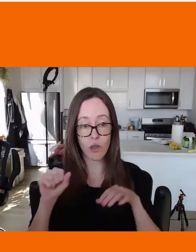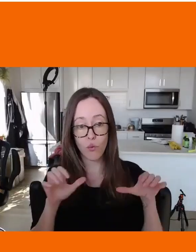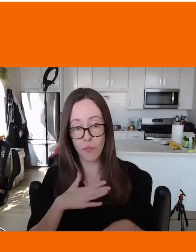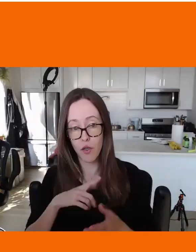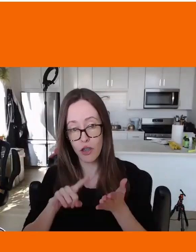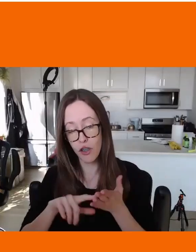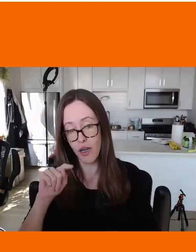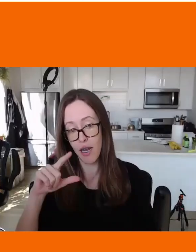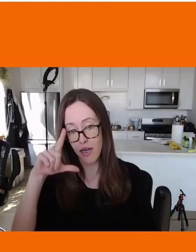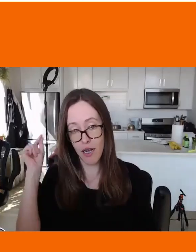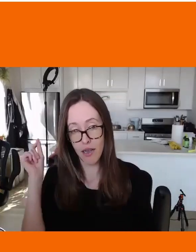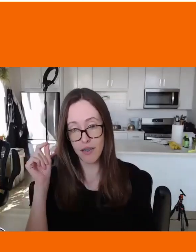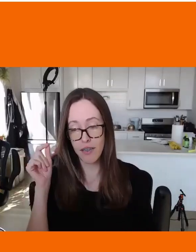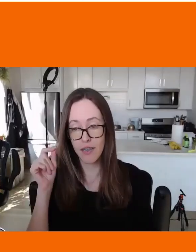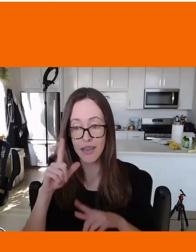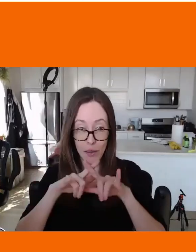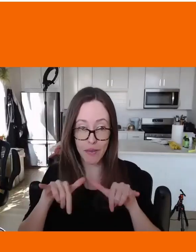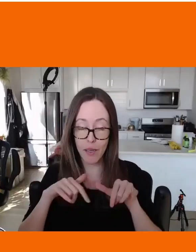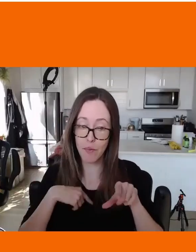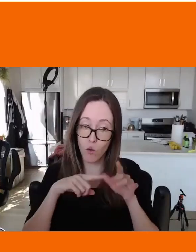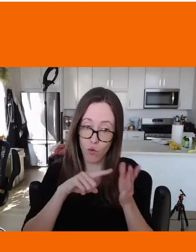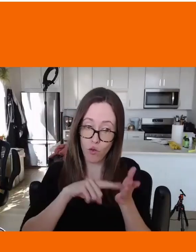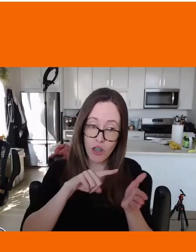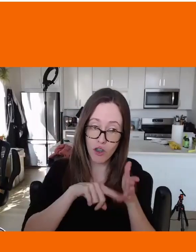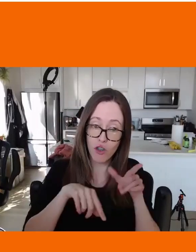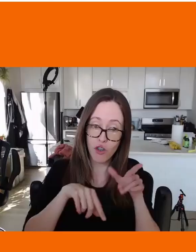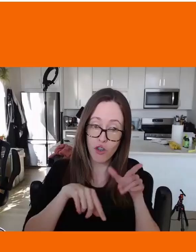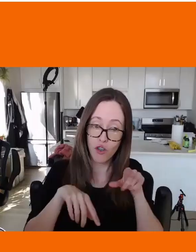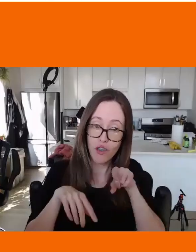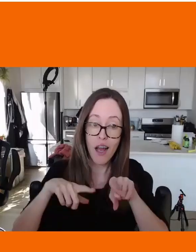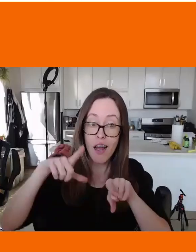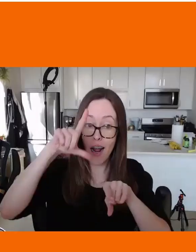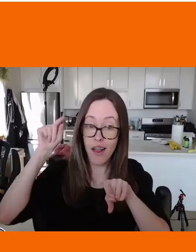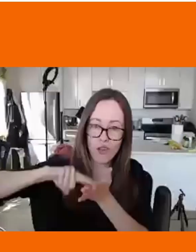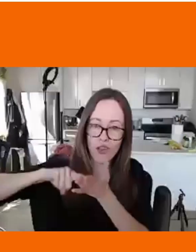Now, while I was doing my research at Gallaudet, at the same time, I was also being researched on.